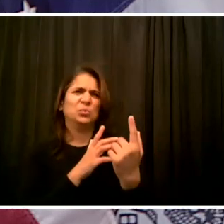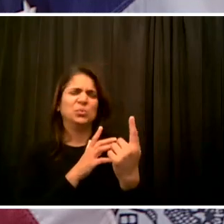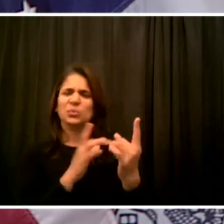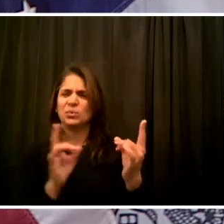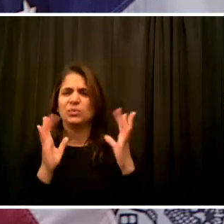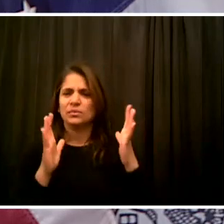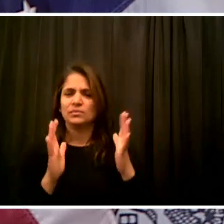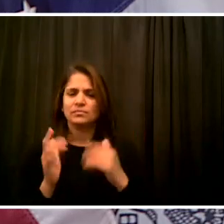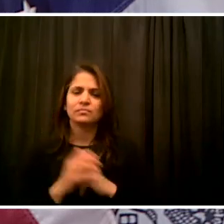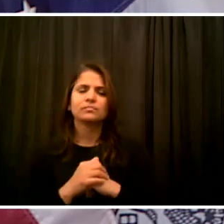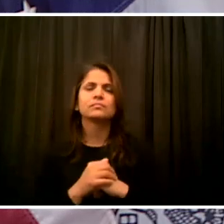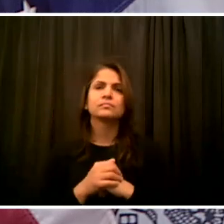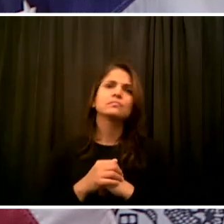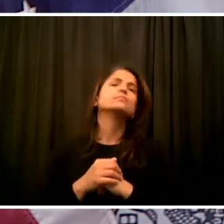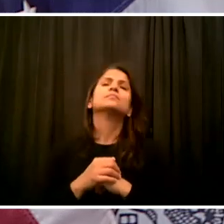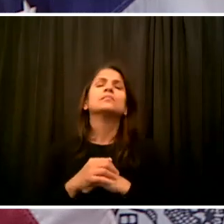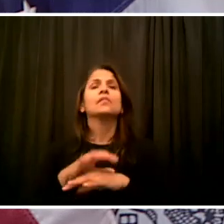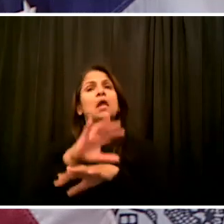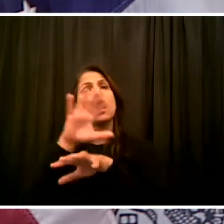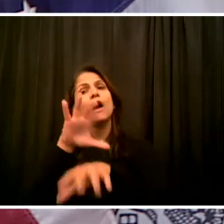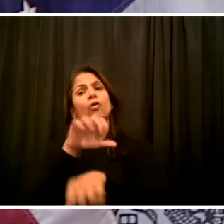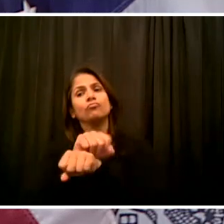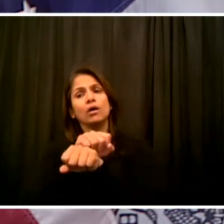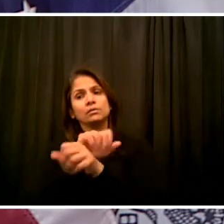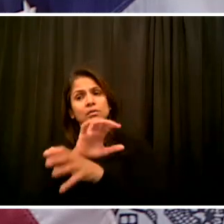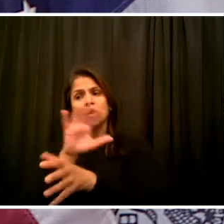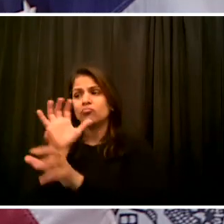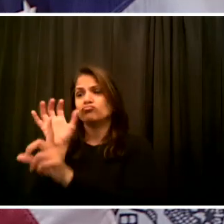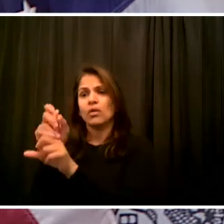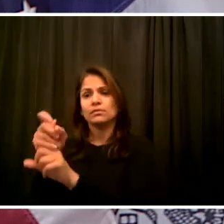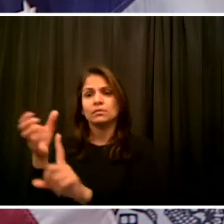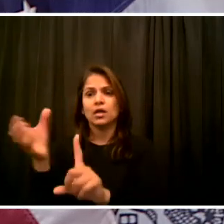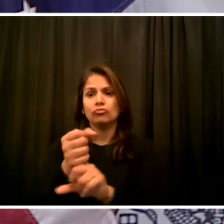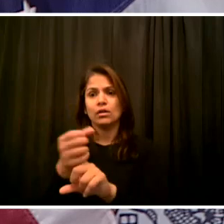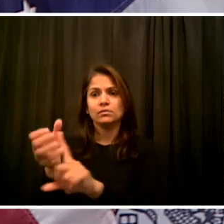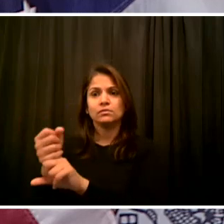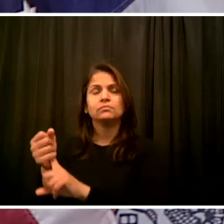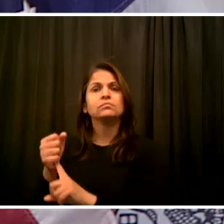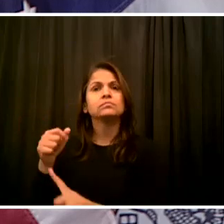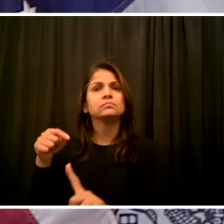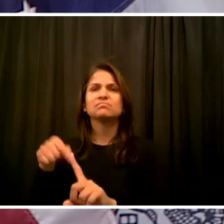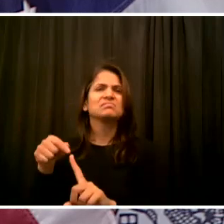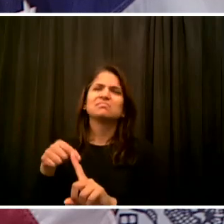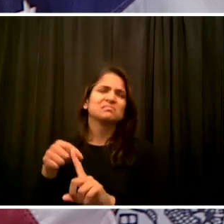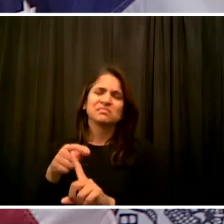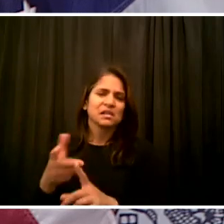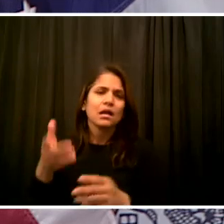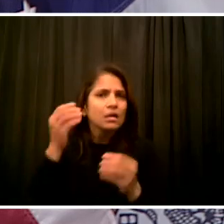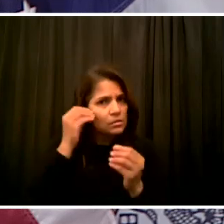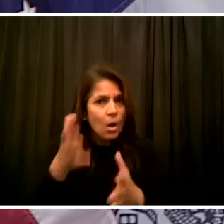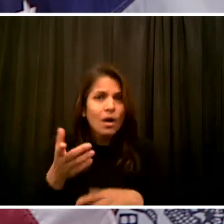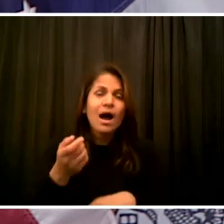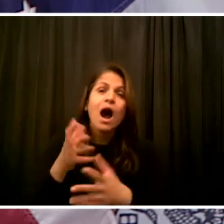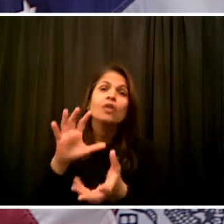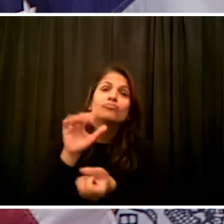AMOUNT WHEN YOU PULL OUT TEN INCIDENT WEHRE IS THE A LOT OF SUMMONS WRITTEN. AND THEN WHEN YOU TAL AKBUTO ARRESTS, YOU'RE